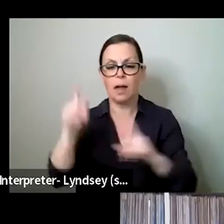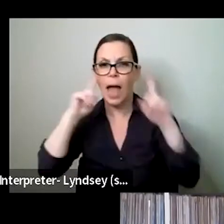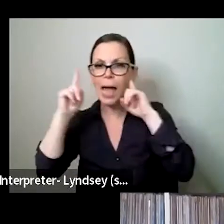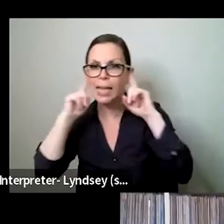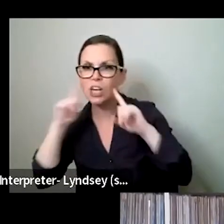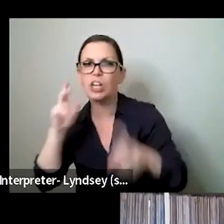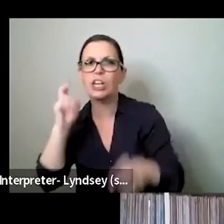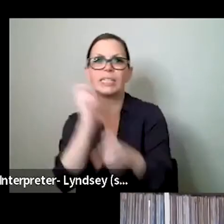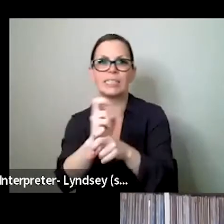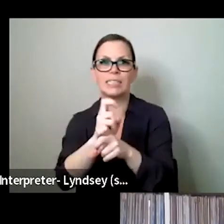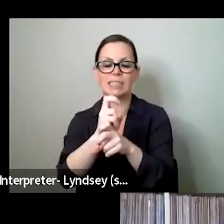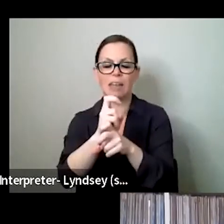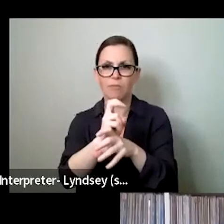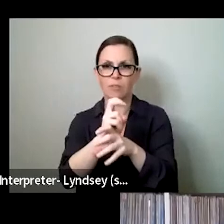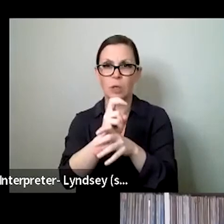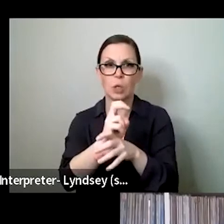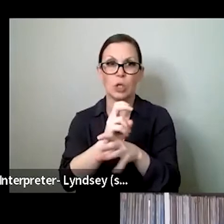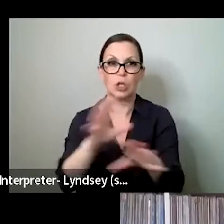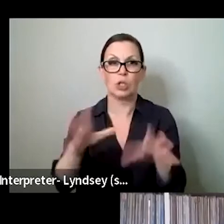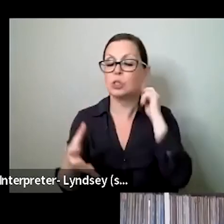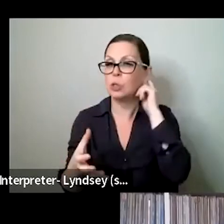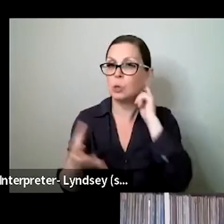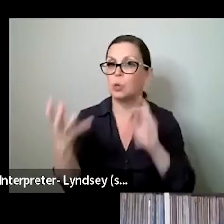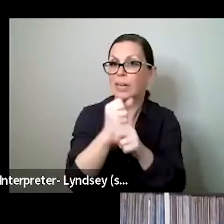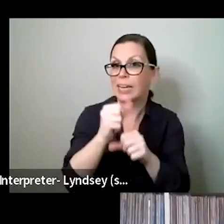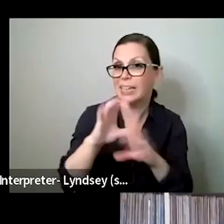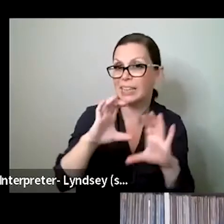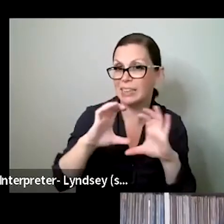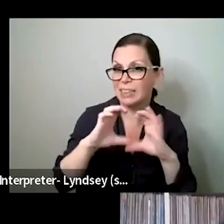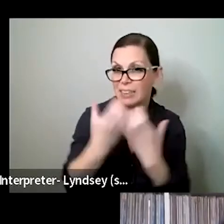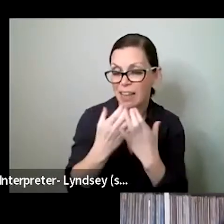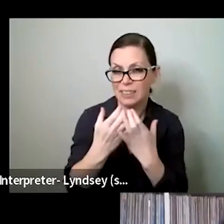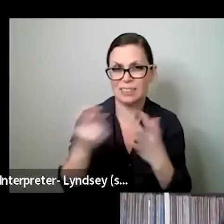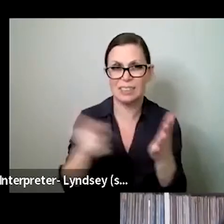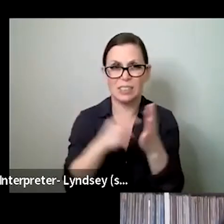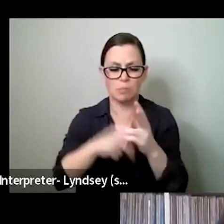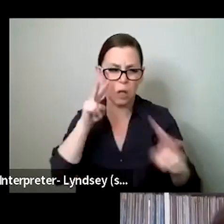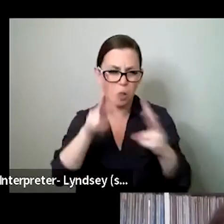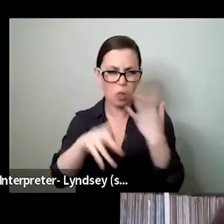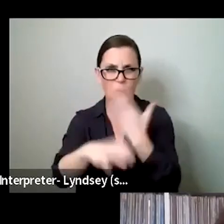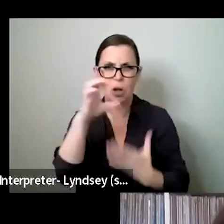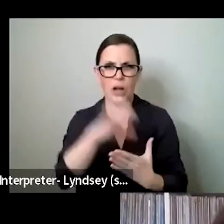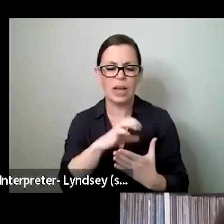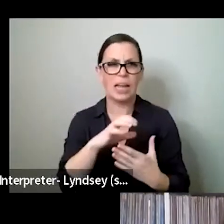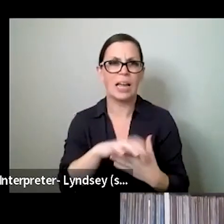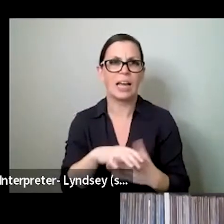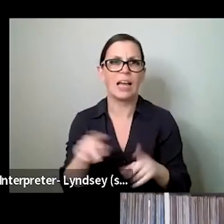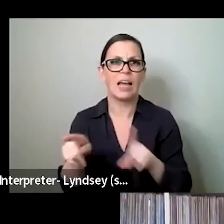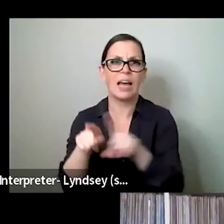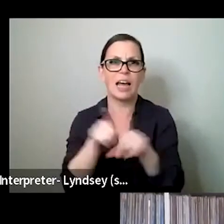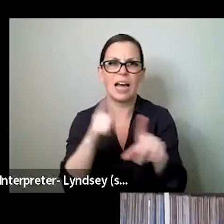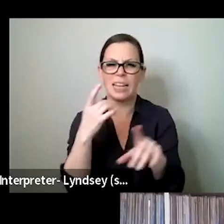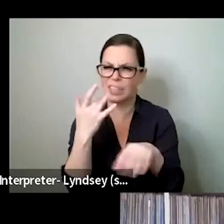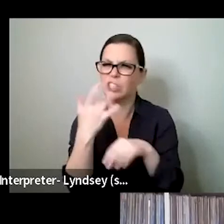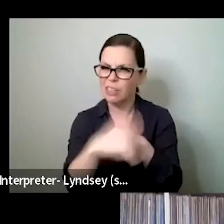to get into the classes, and then sometimes I look at the calendar and there are spaces in every class.